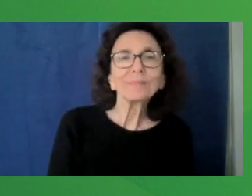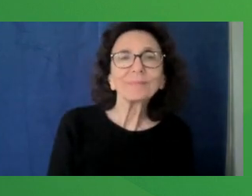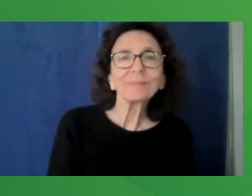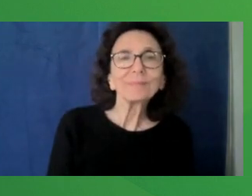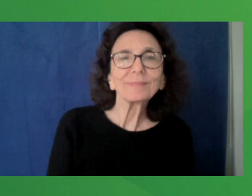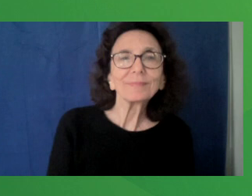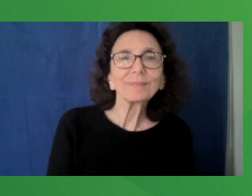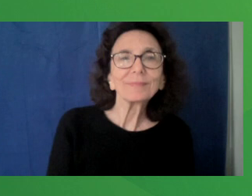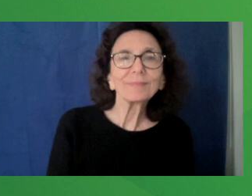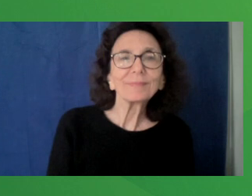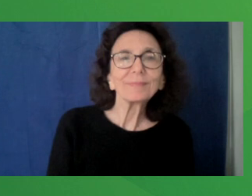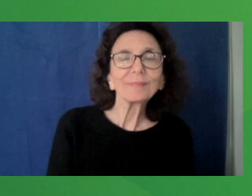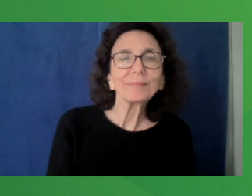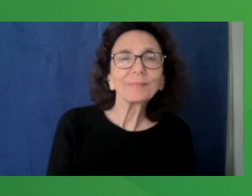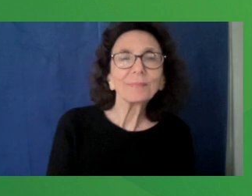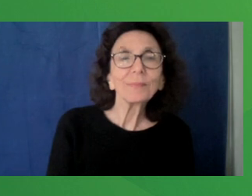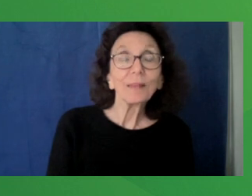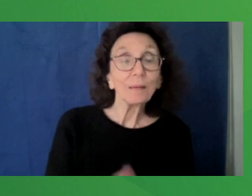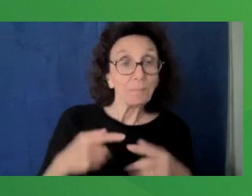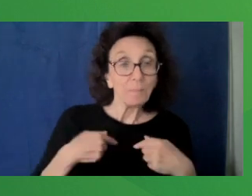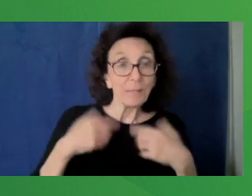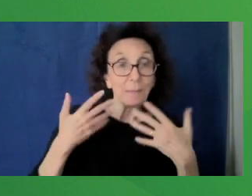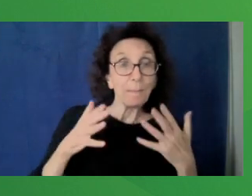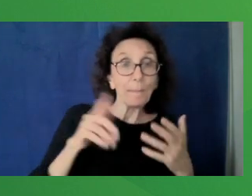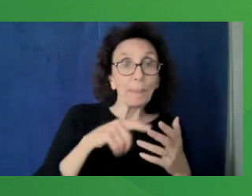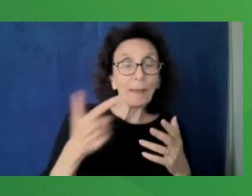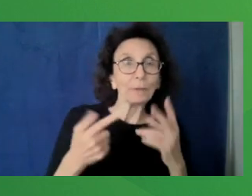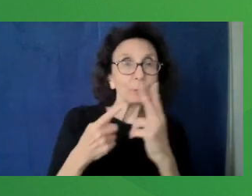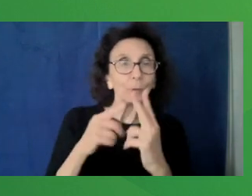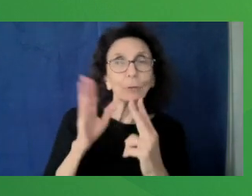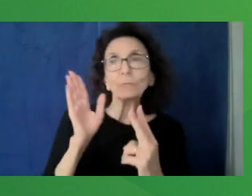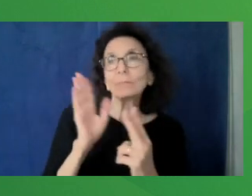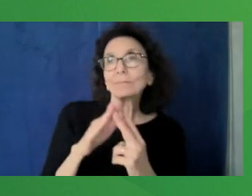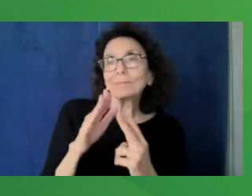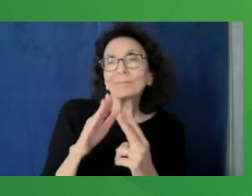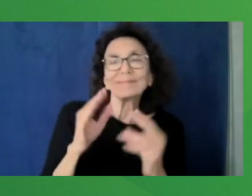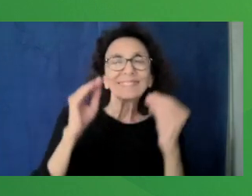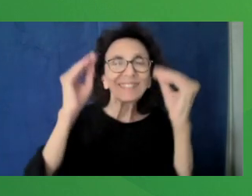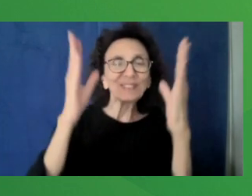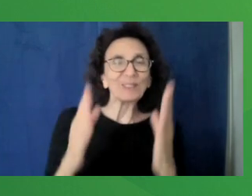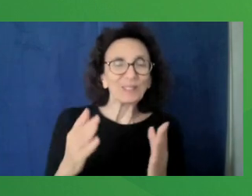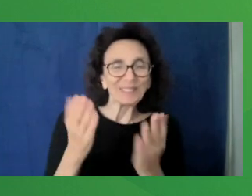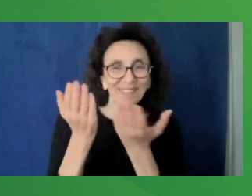Now I'm gonna hand it over to my two esteemed colleagues, our teachers for today, Jane Briscoe,